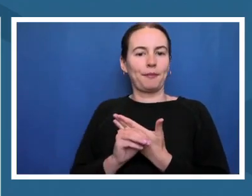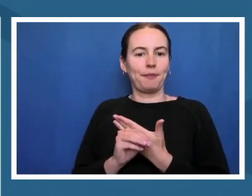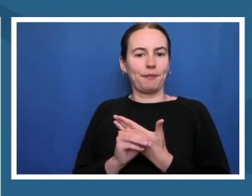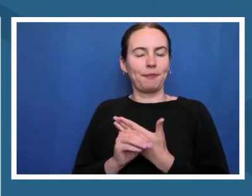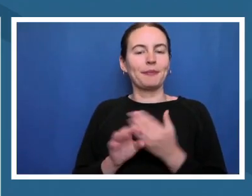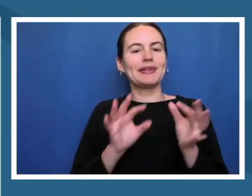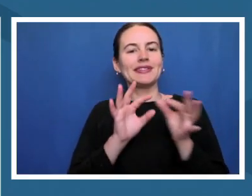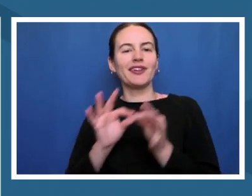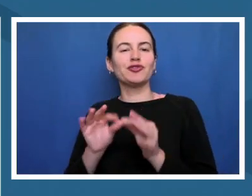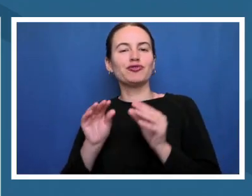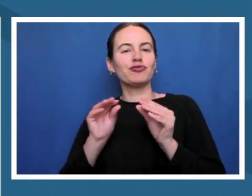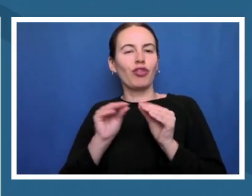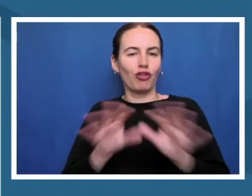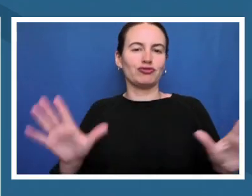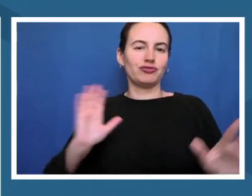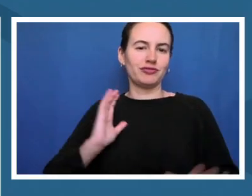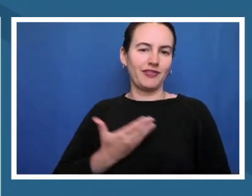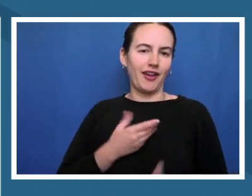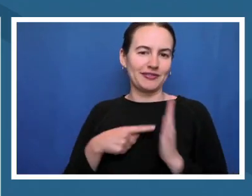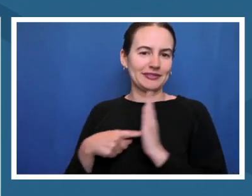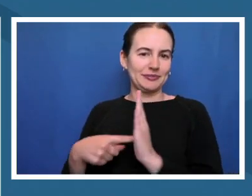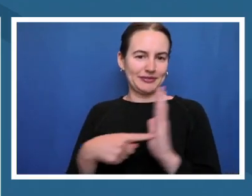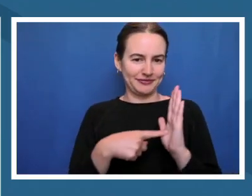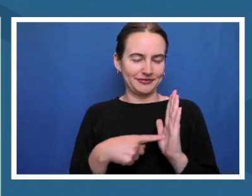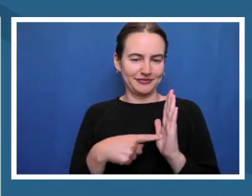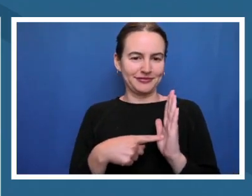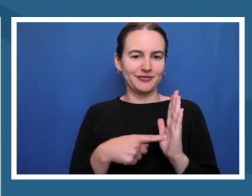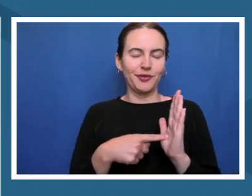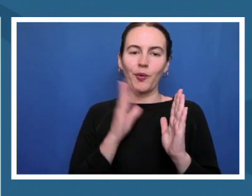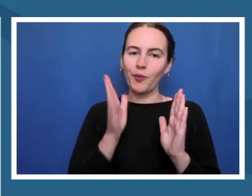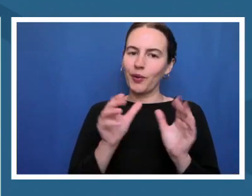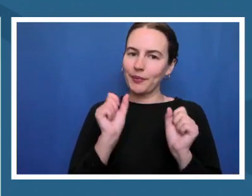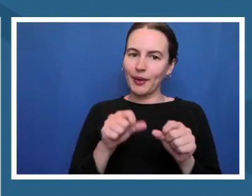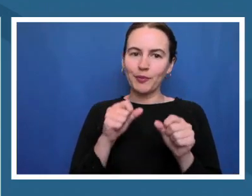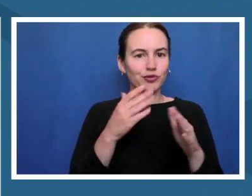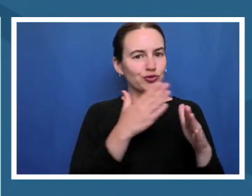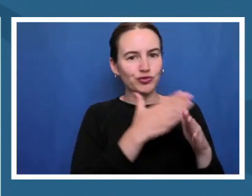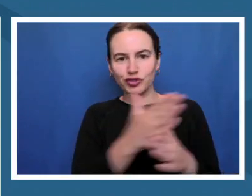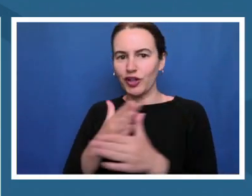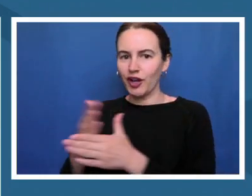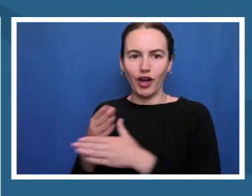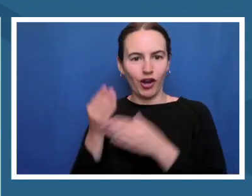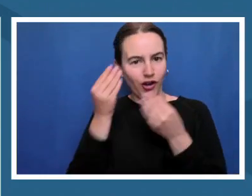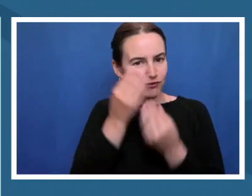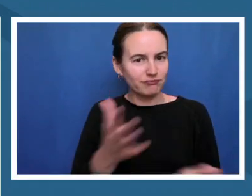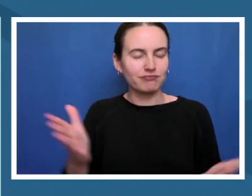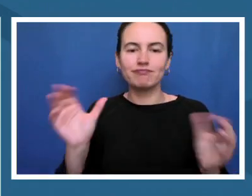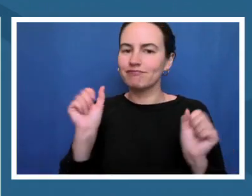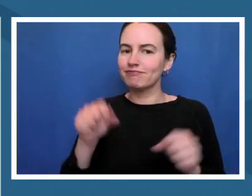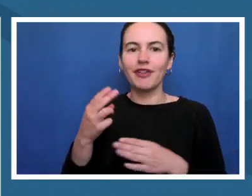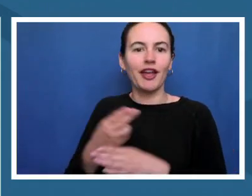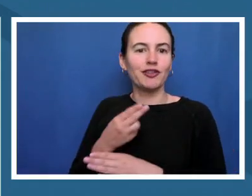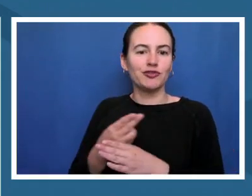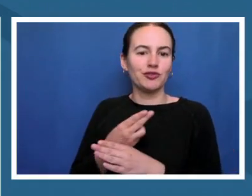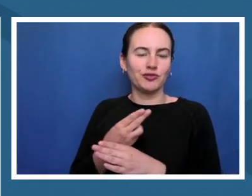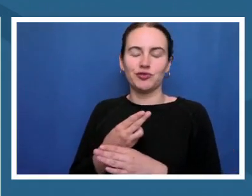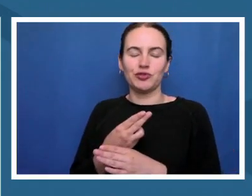we're going to be able to push this out and it can be used by everyone regardless of whether or not